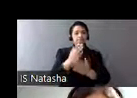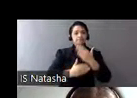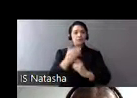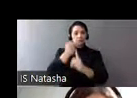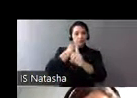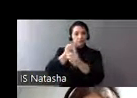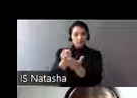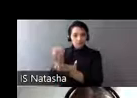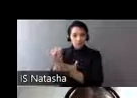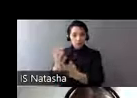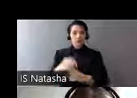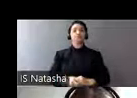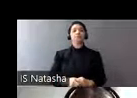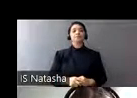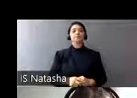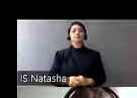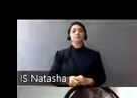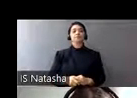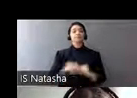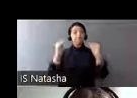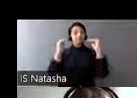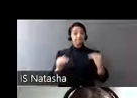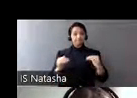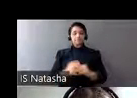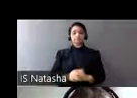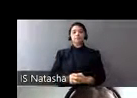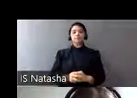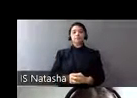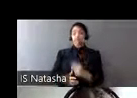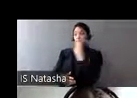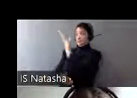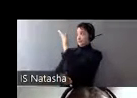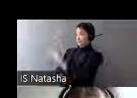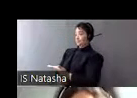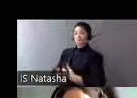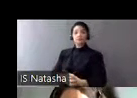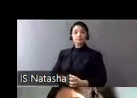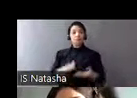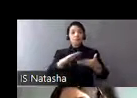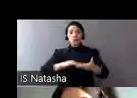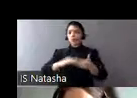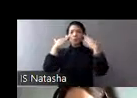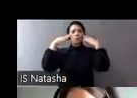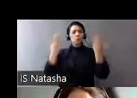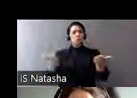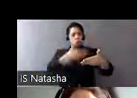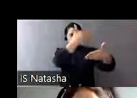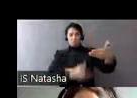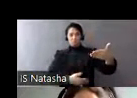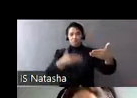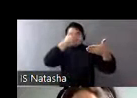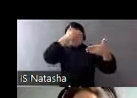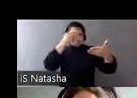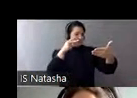In terms of organizations that are not aware of not aware of the toolkit, they ask for